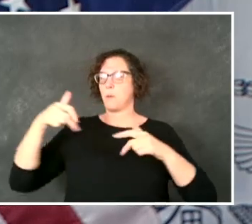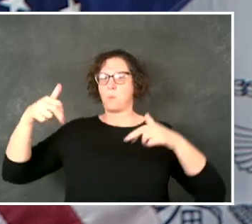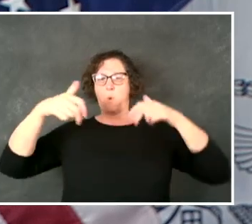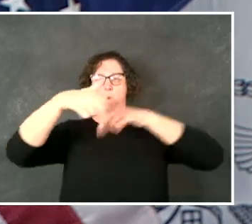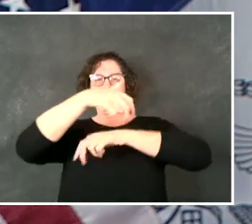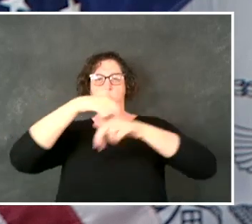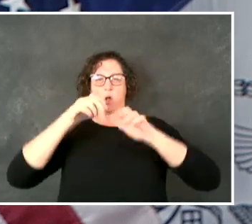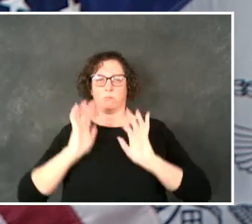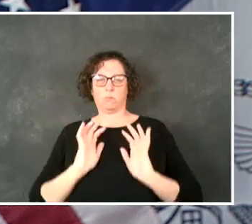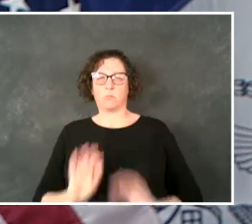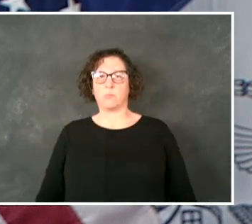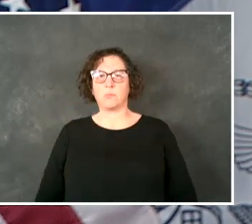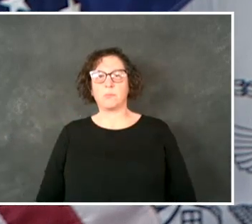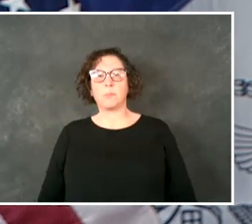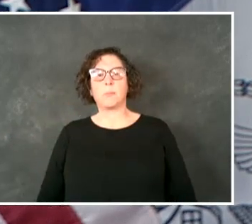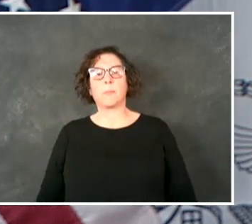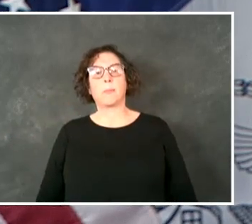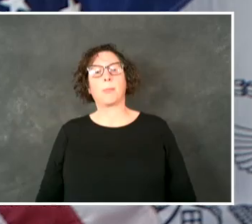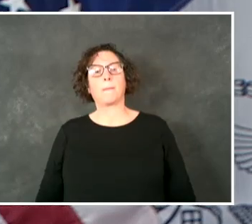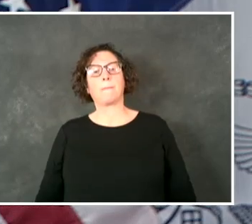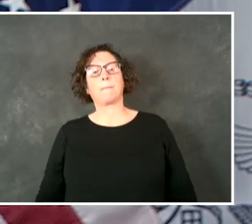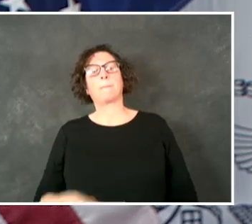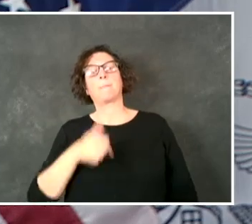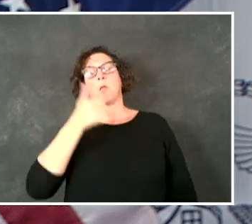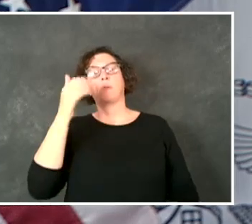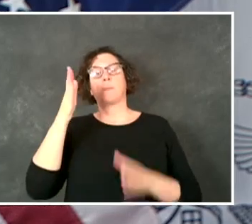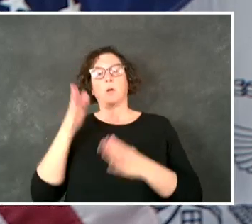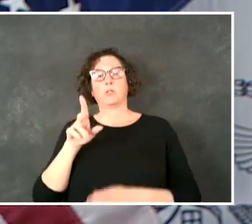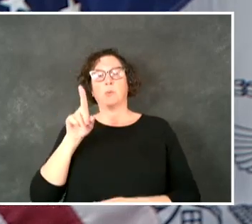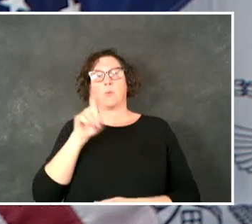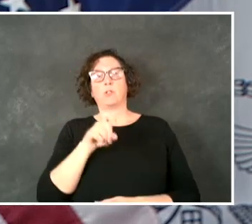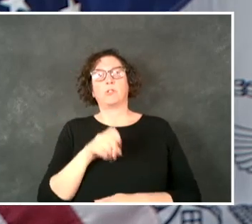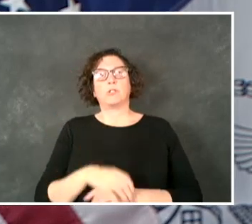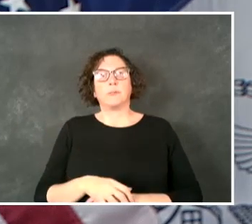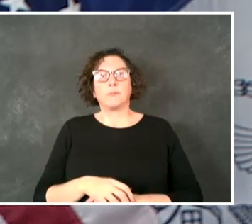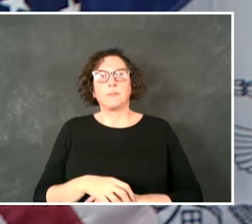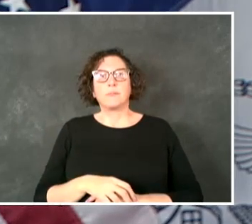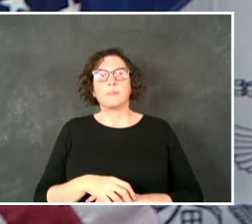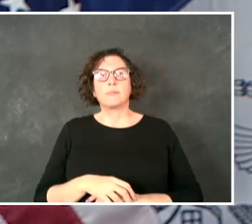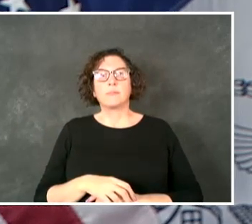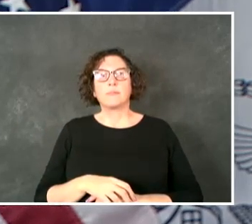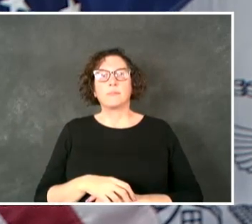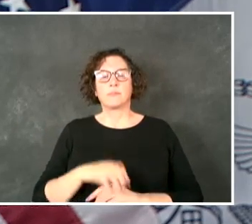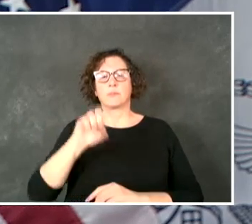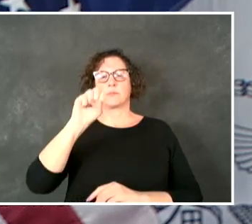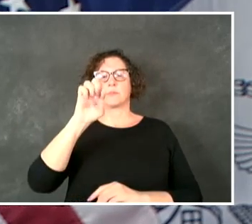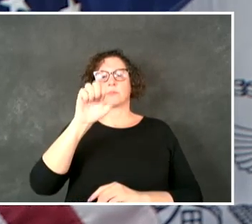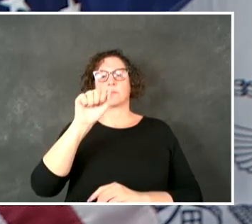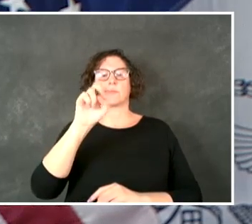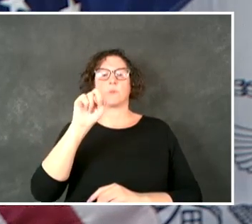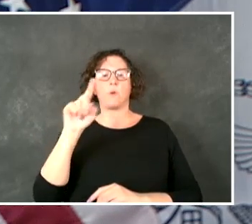PEDESTRIANS AT ALL TIMES.